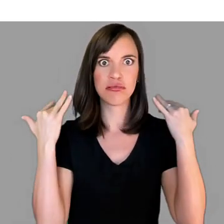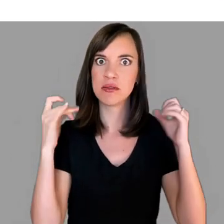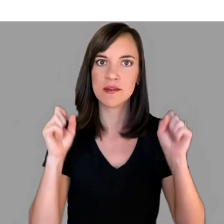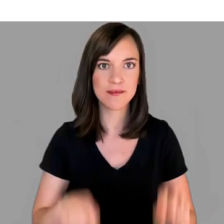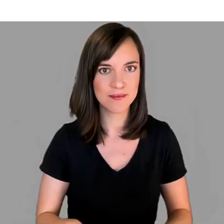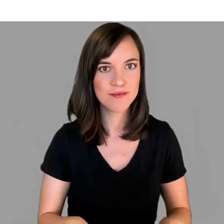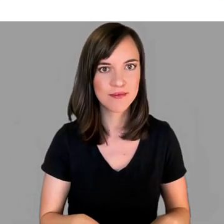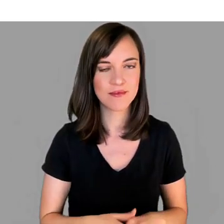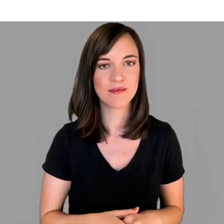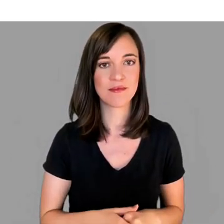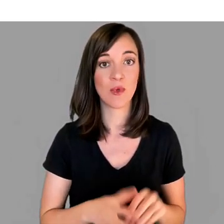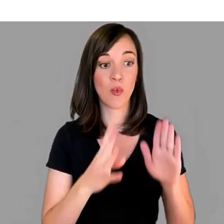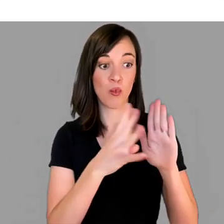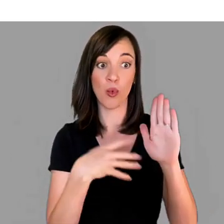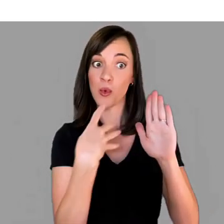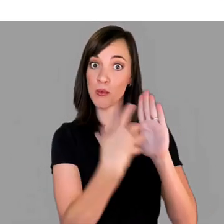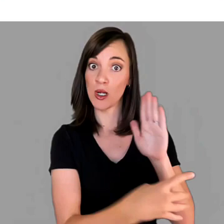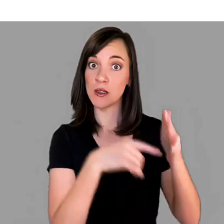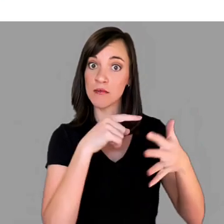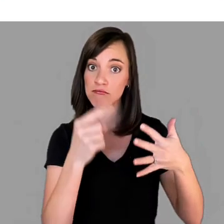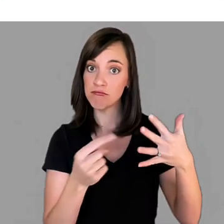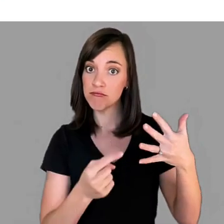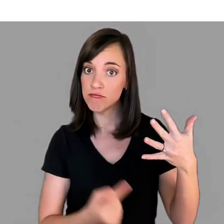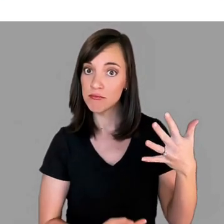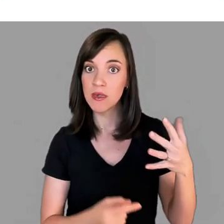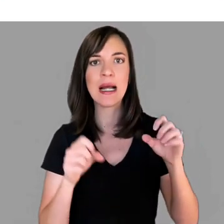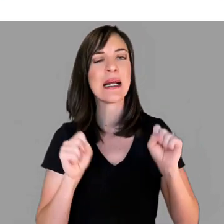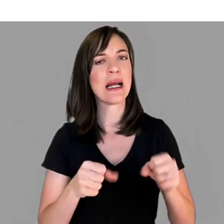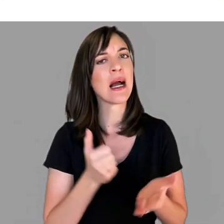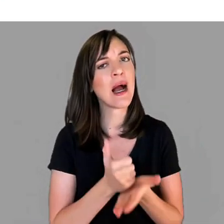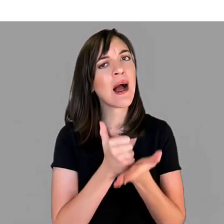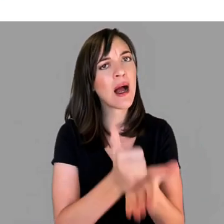Significant changes in classrooms can feel overwhelming for teachers.